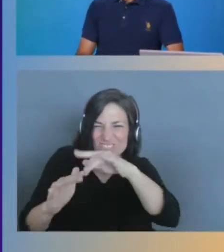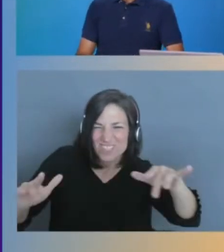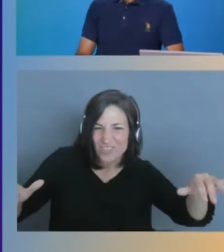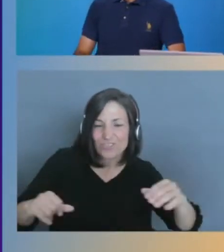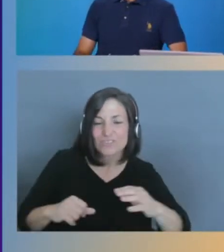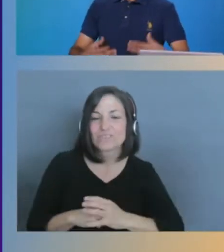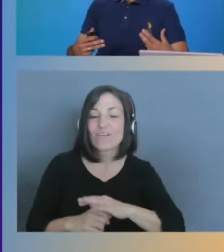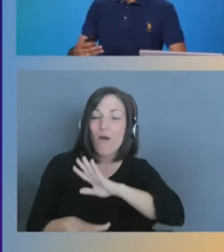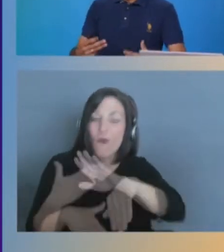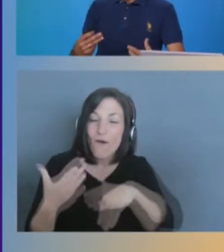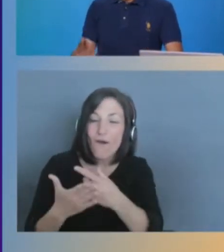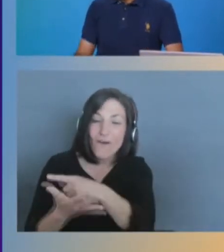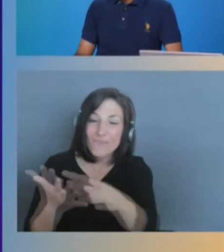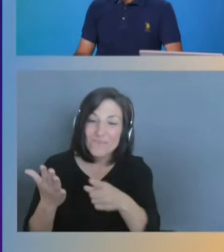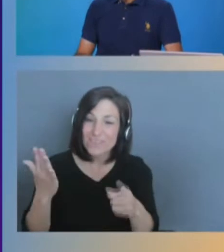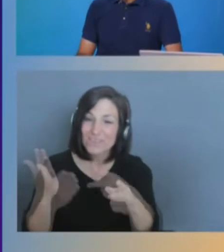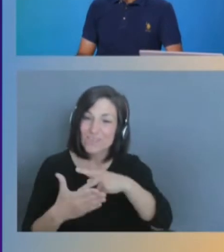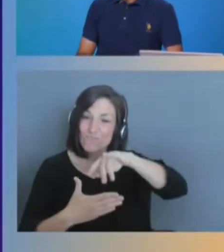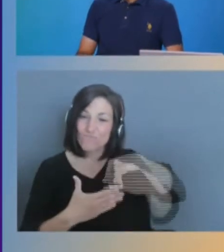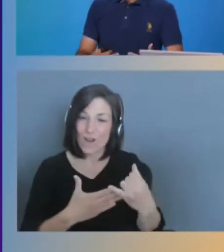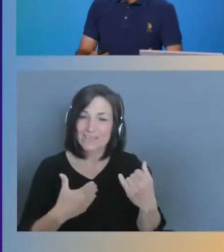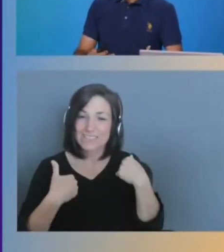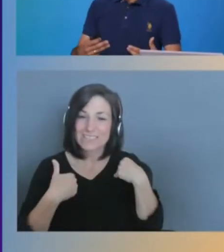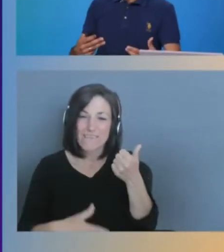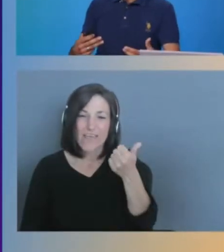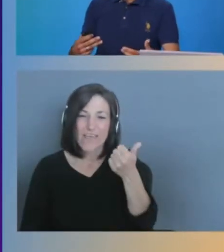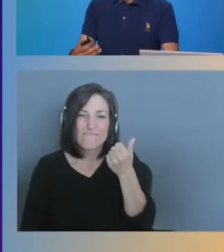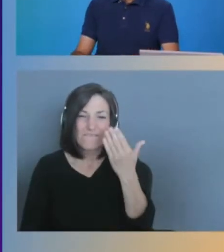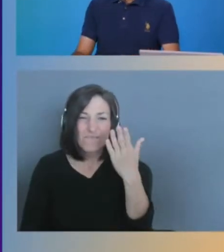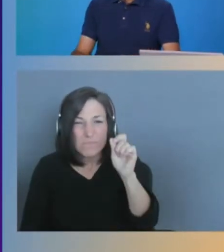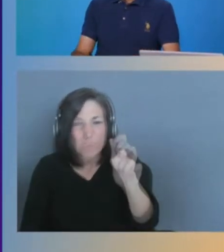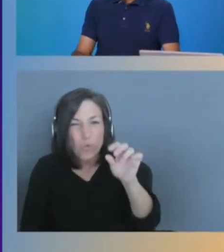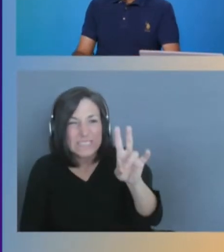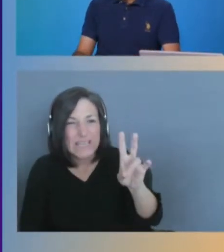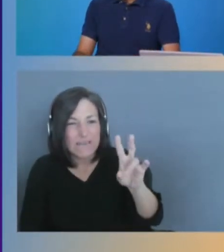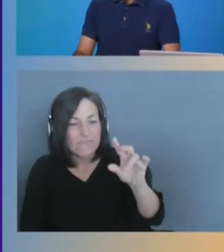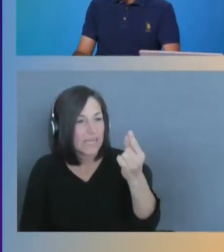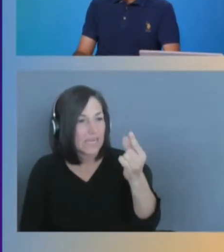15.7 gigawatts of renewable energy as of April, 2022.